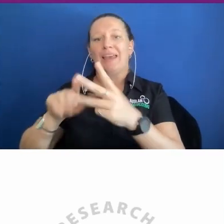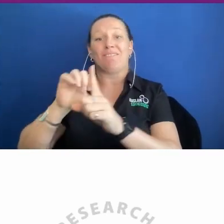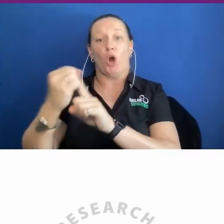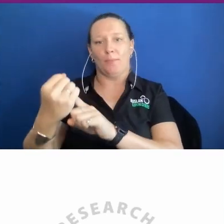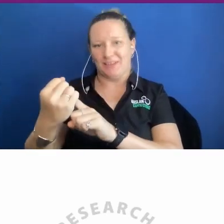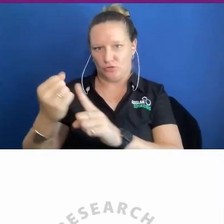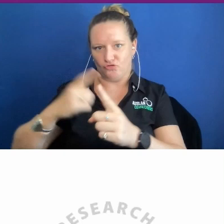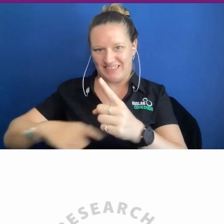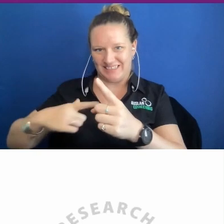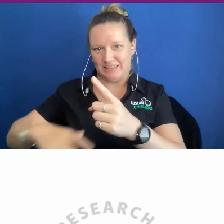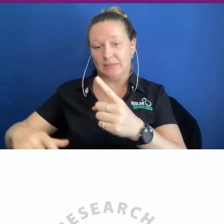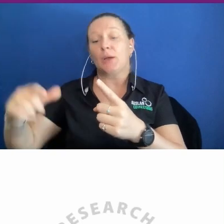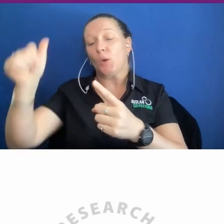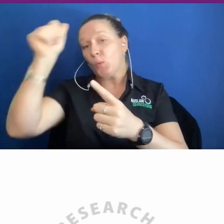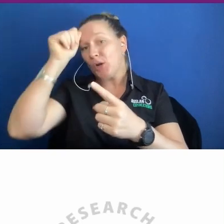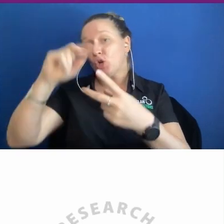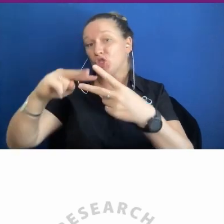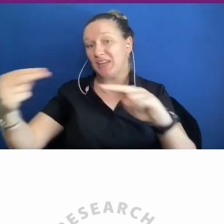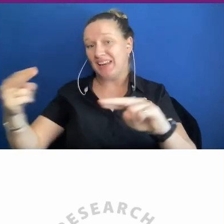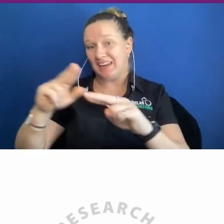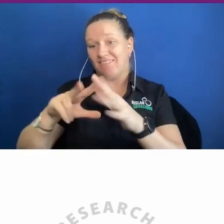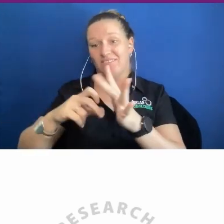play a particularly significant role in speech and language development.